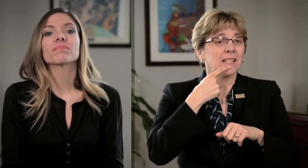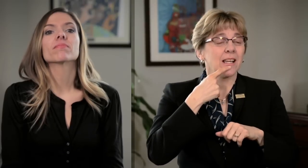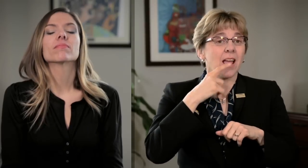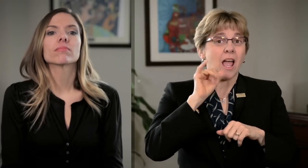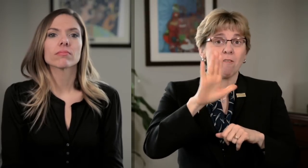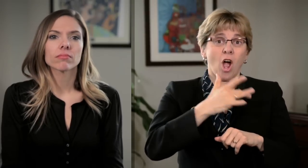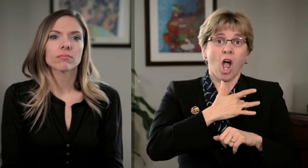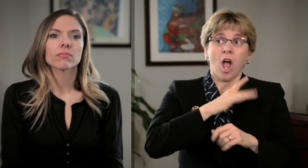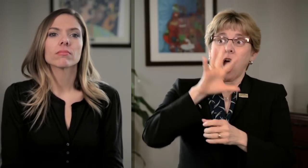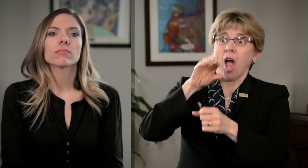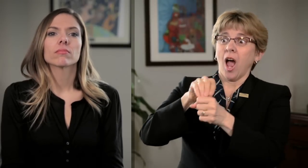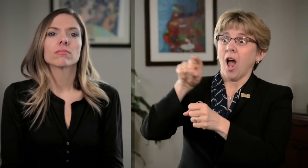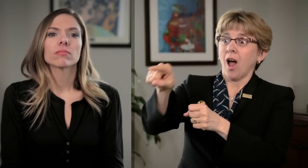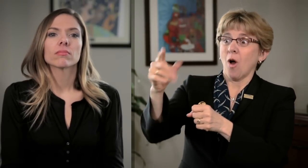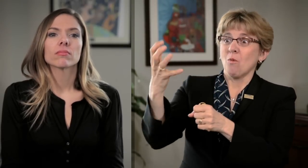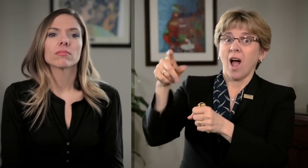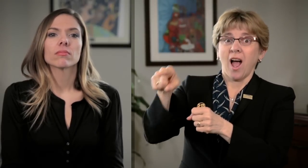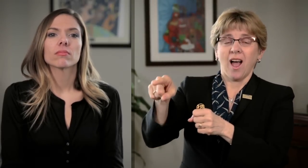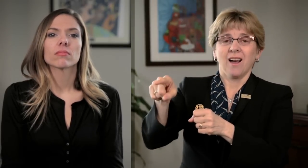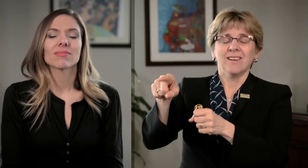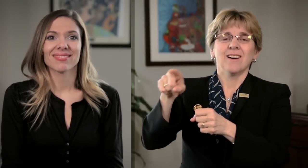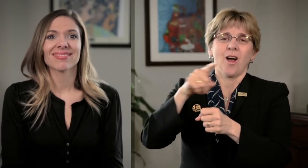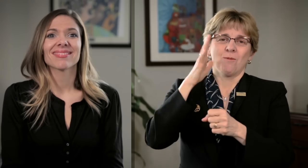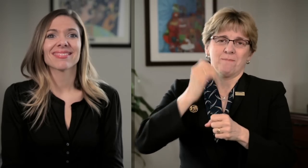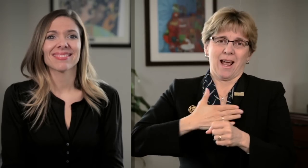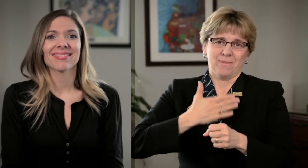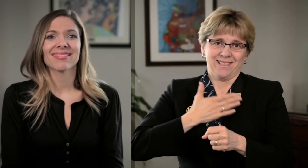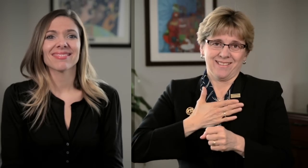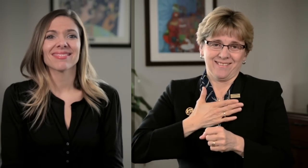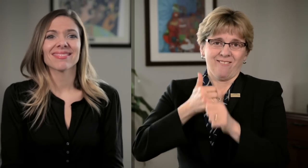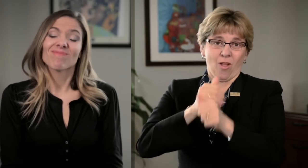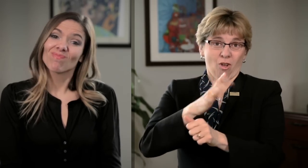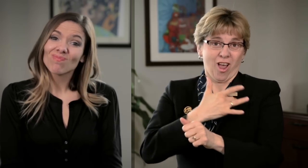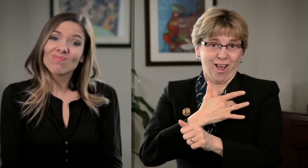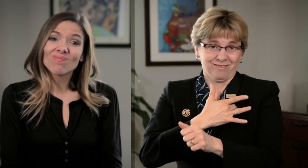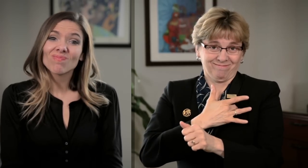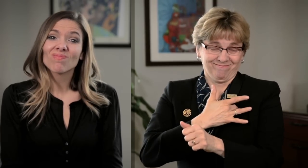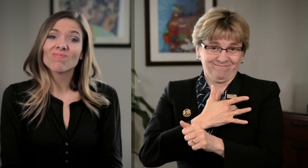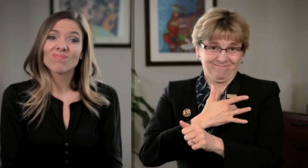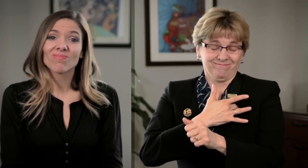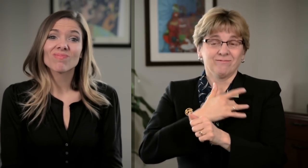"If your heart is in what you want, you will be happy." Follow your heart.